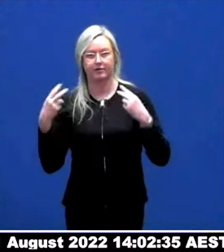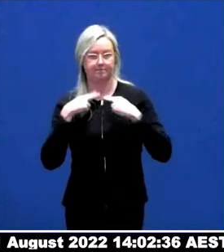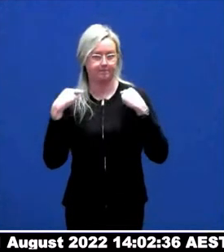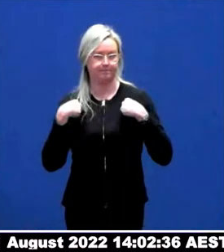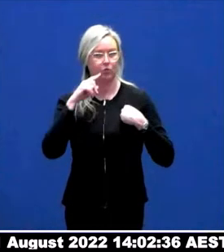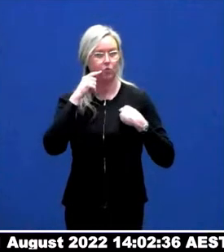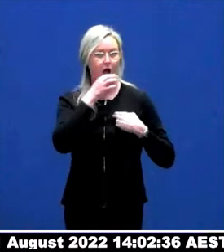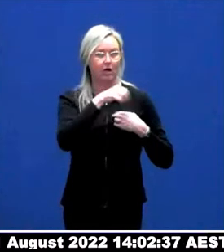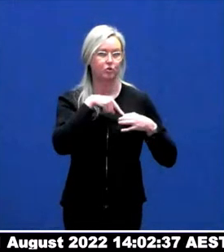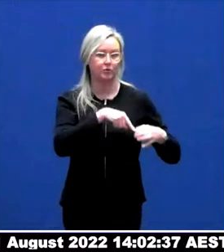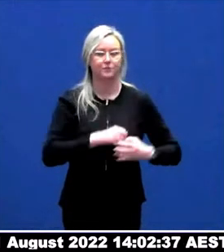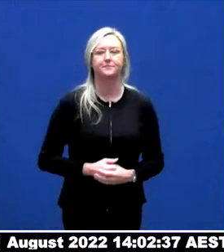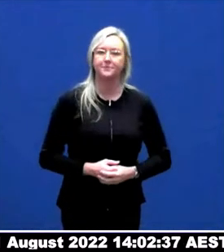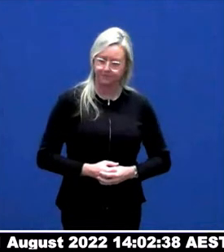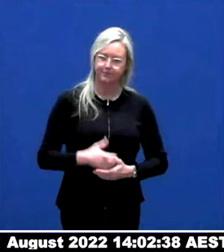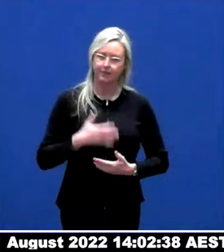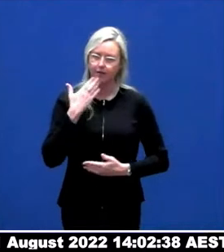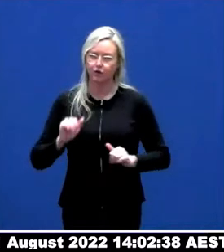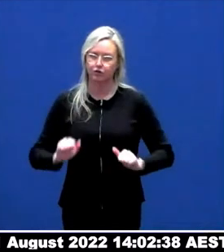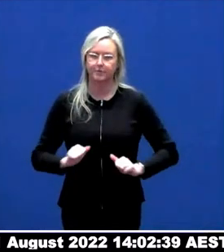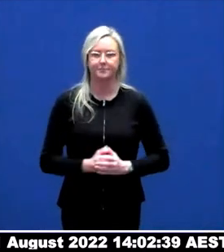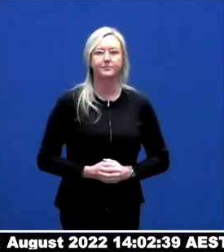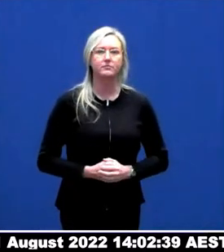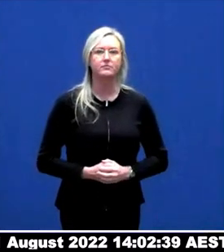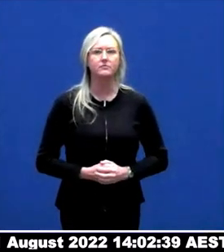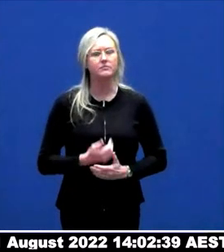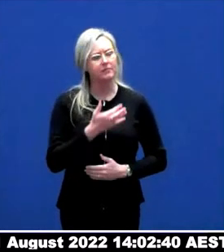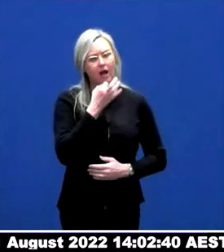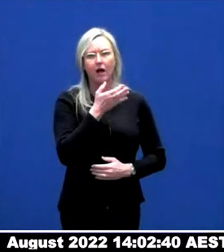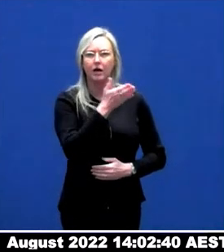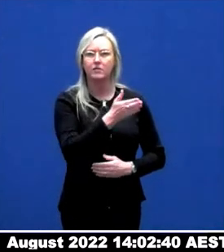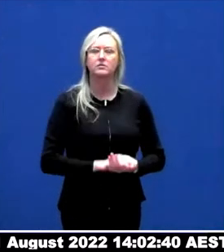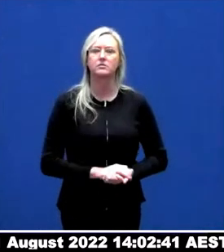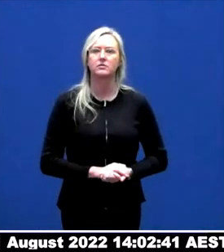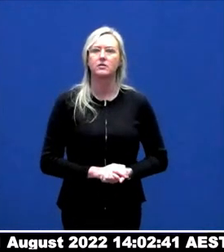Ms Short, you prepared a statement for the Royal Commission, as the Chair has indicated,